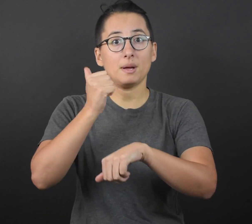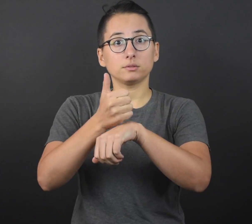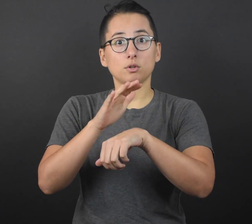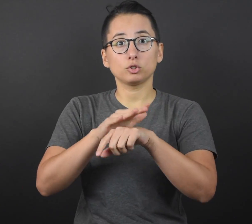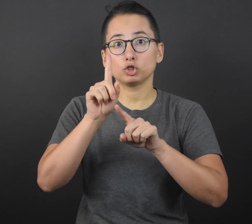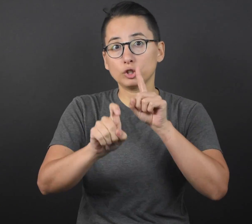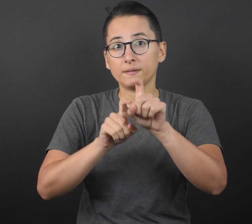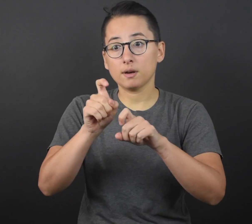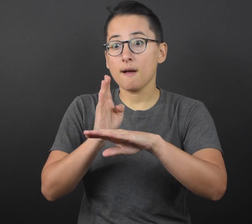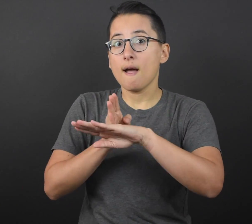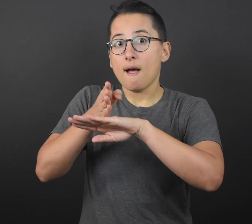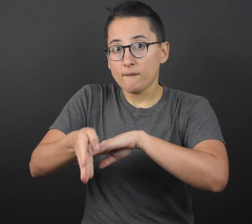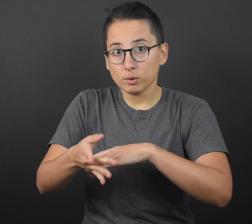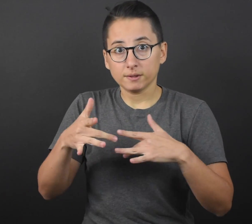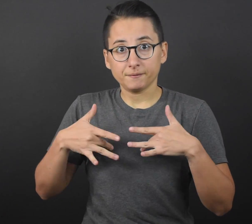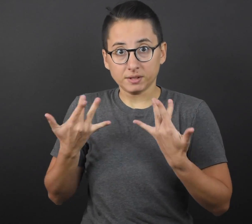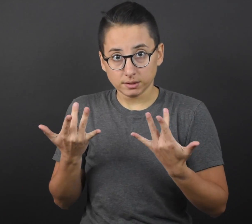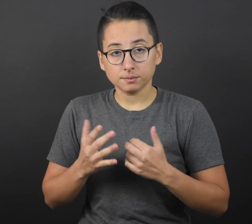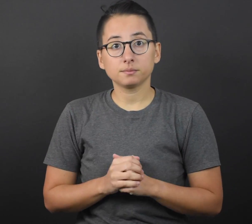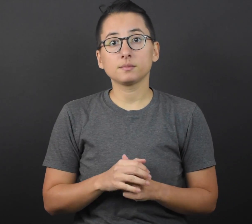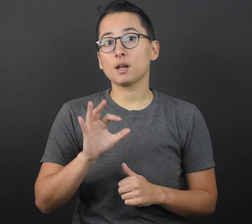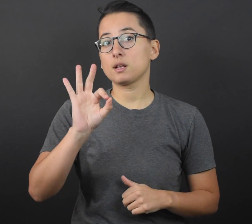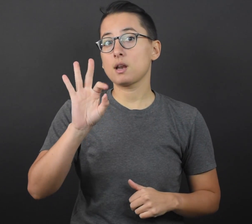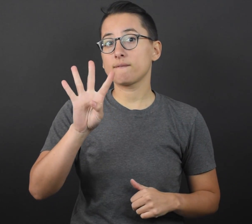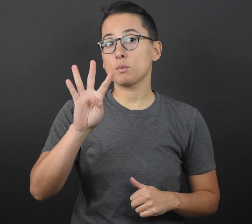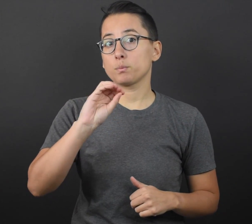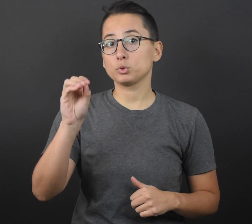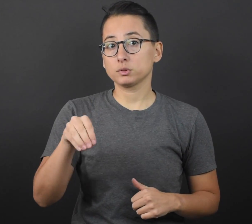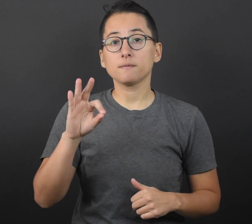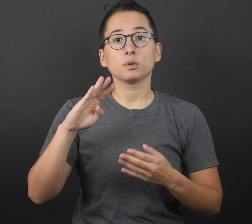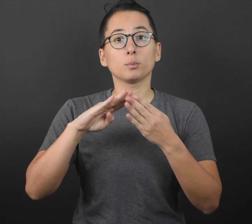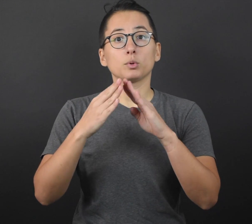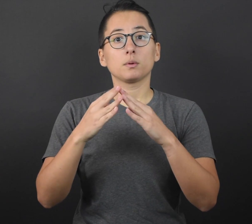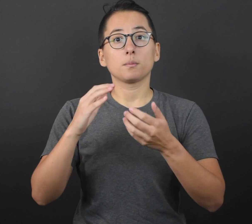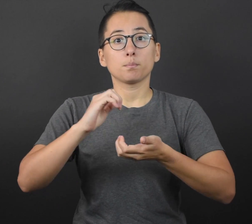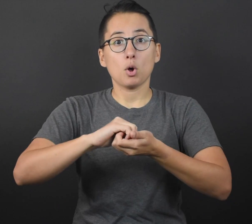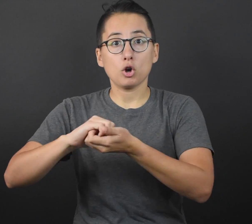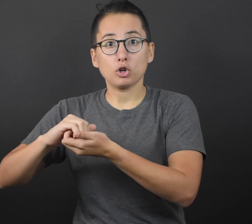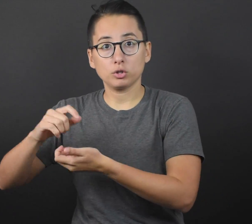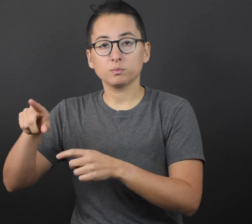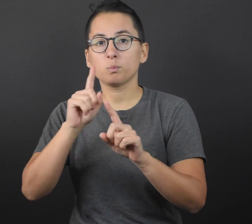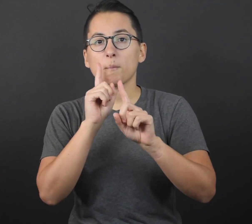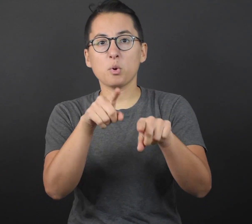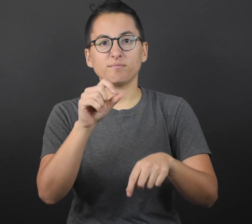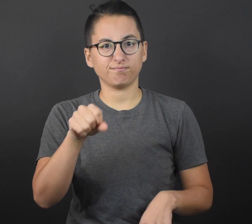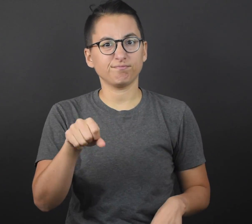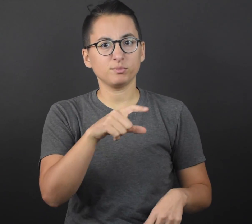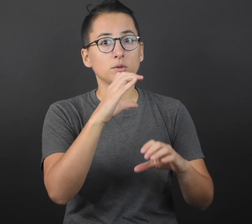Based on post-event surveys, 94% of community partners reported that the mobile vaccination